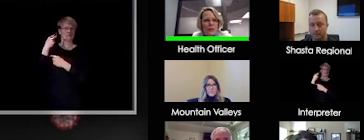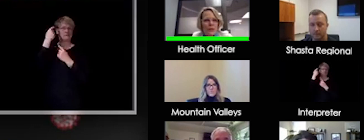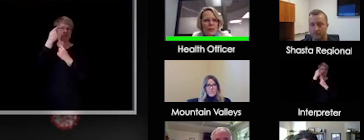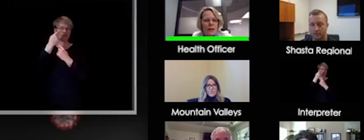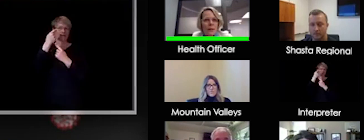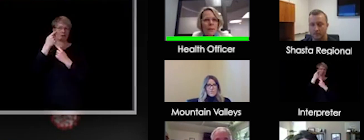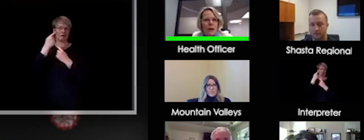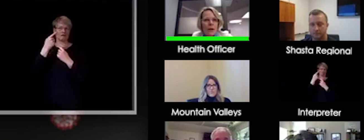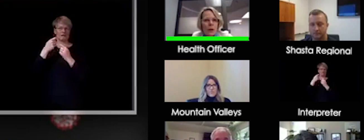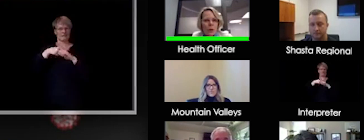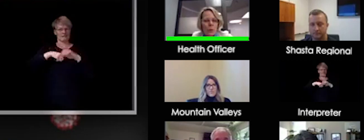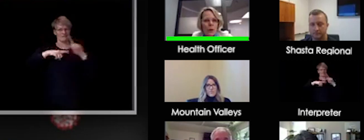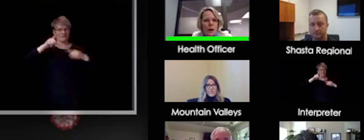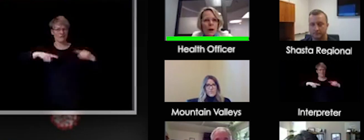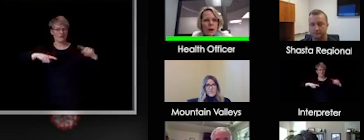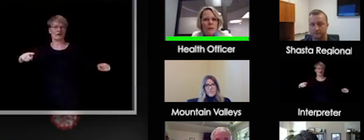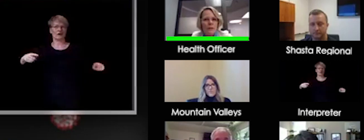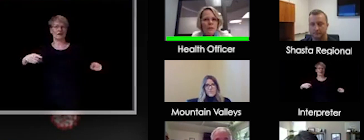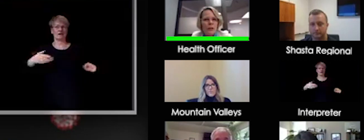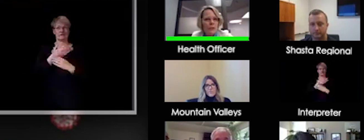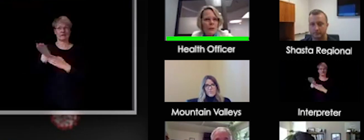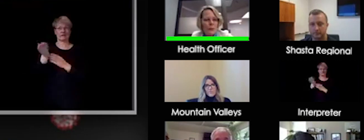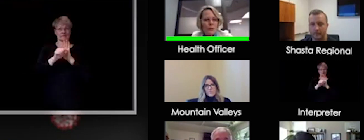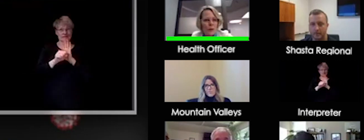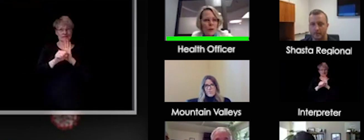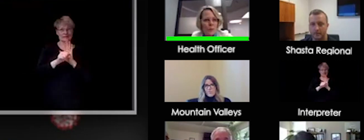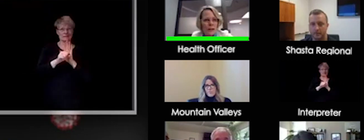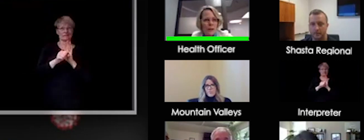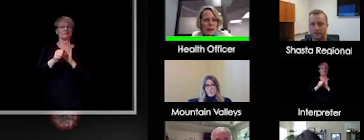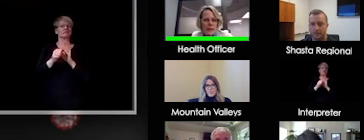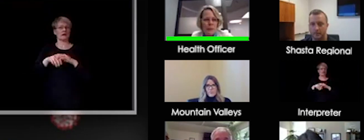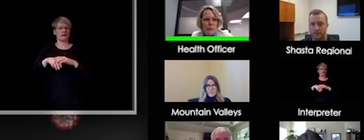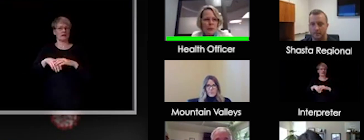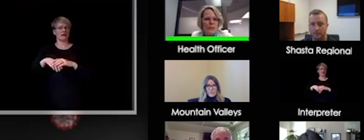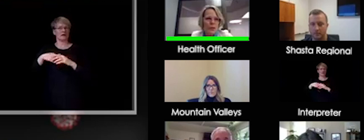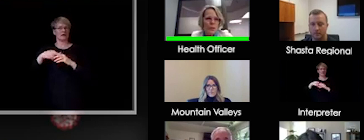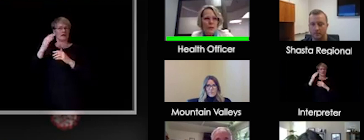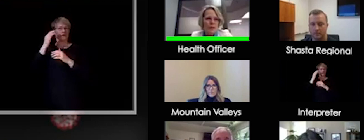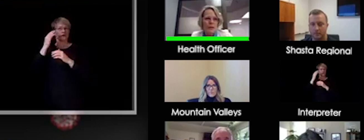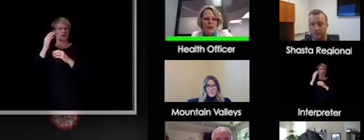levels would have looked if we would have applied it back in April so we can make some